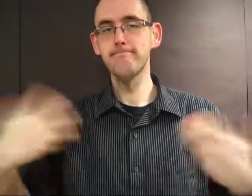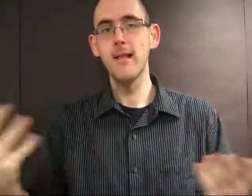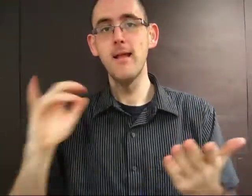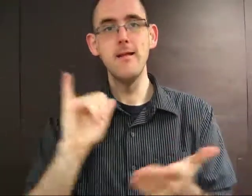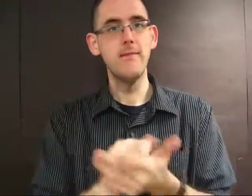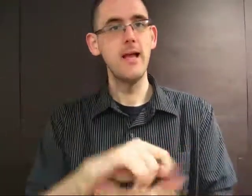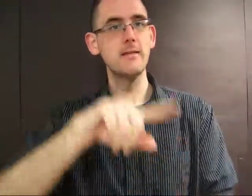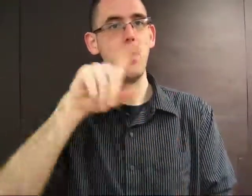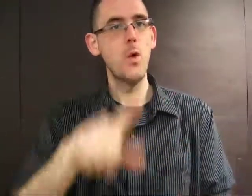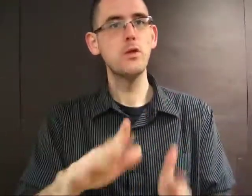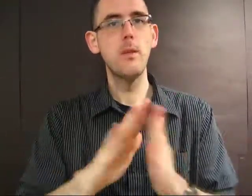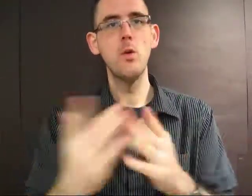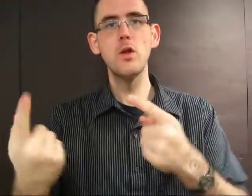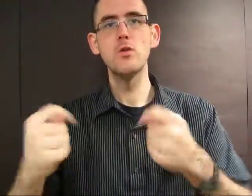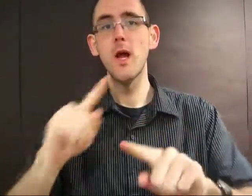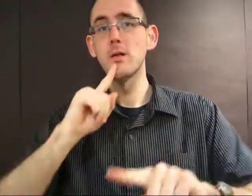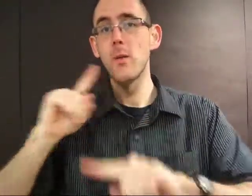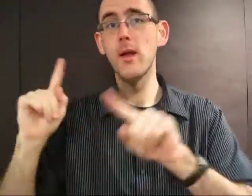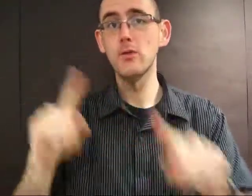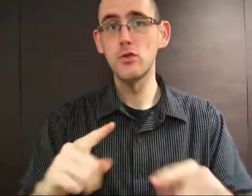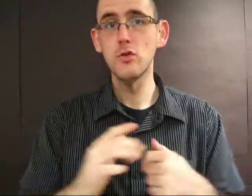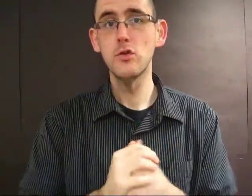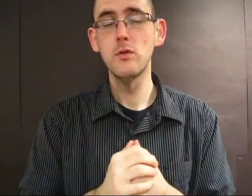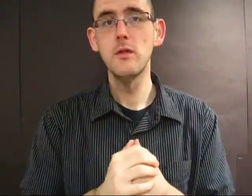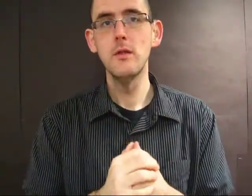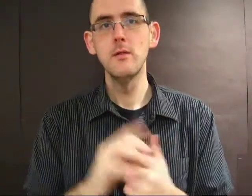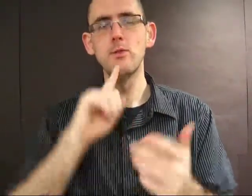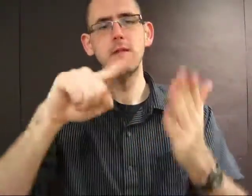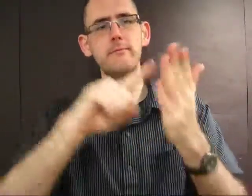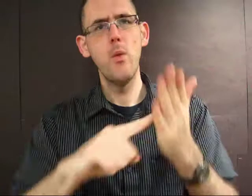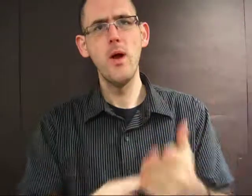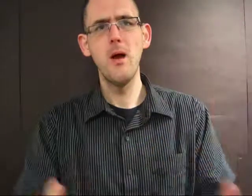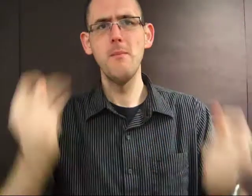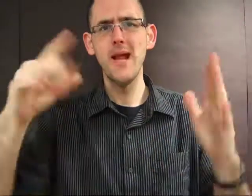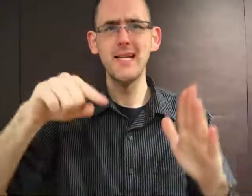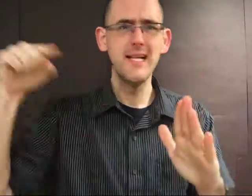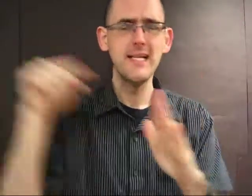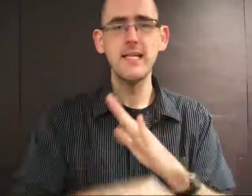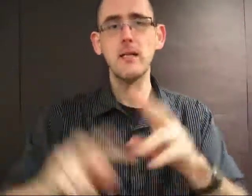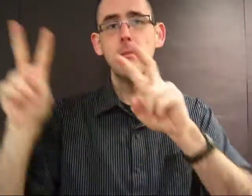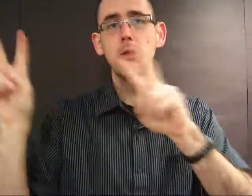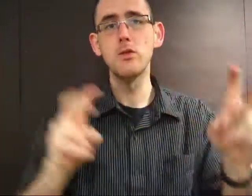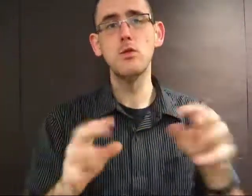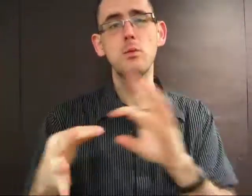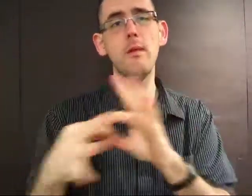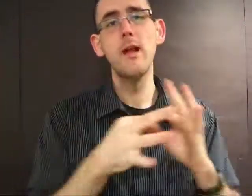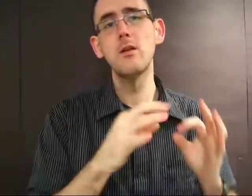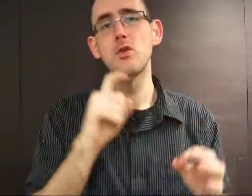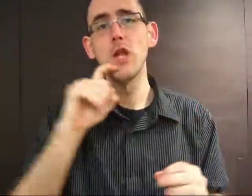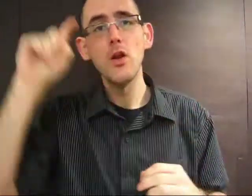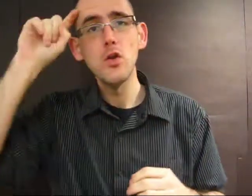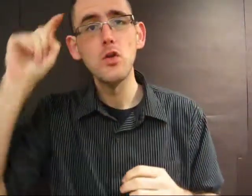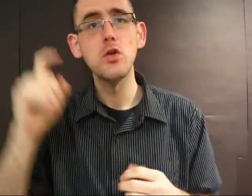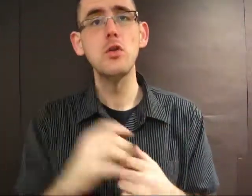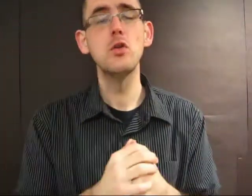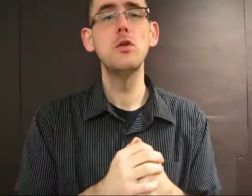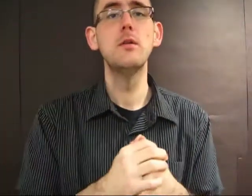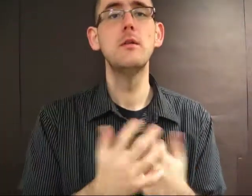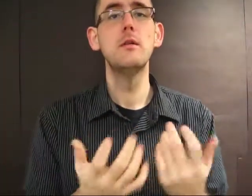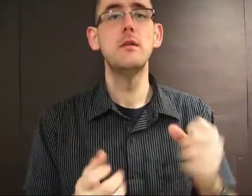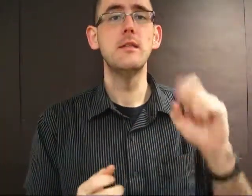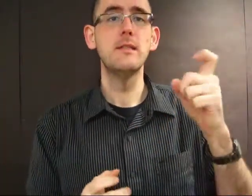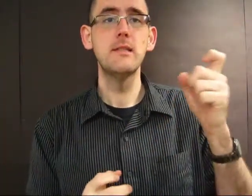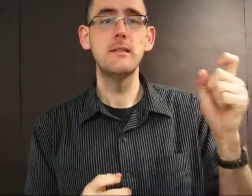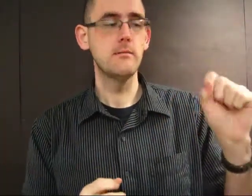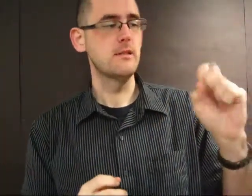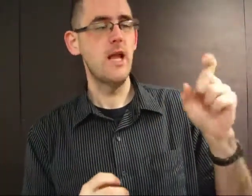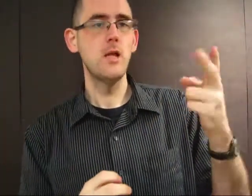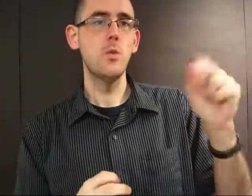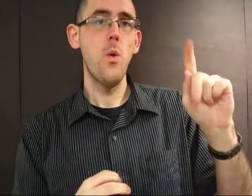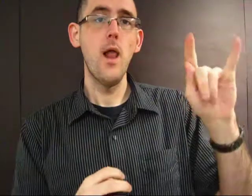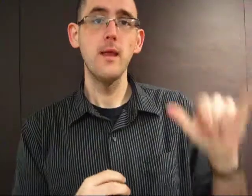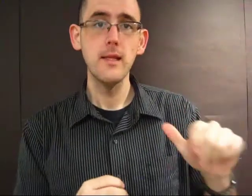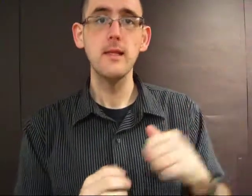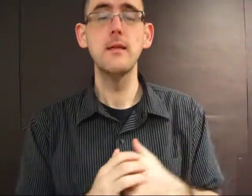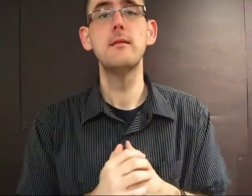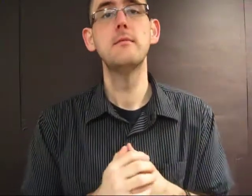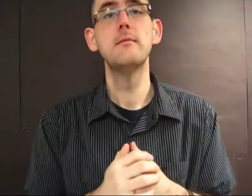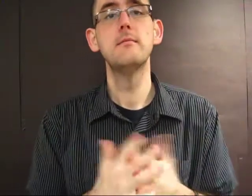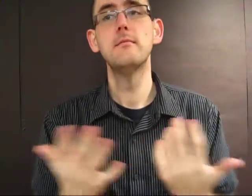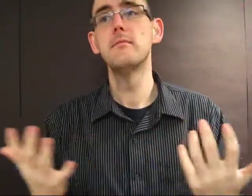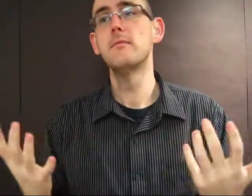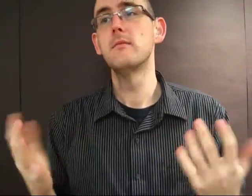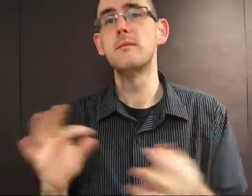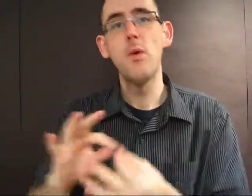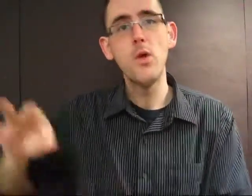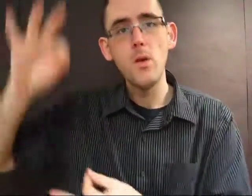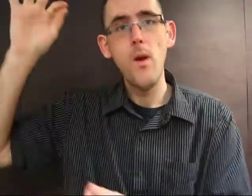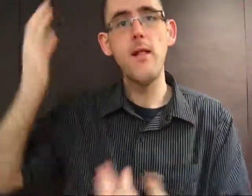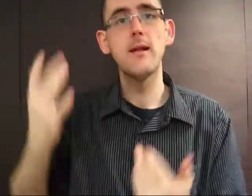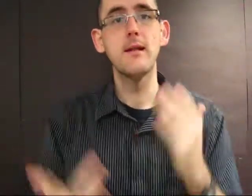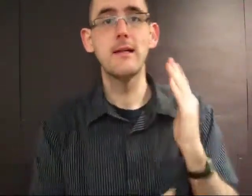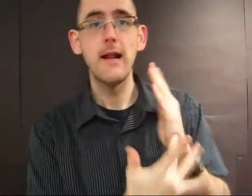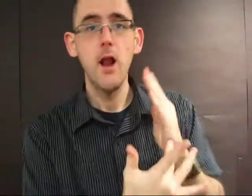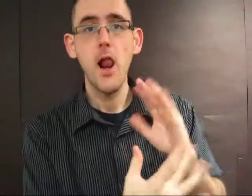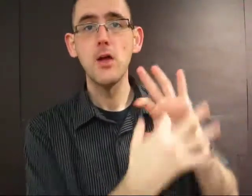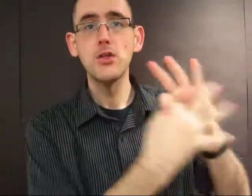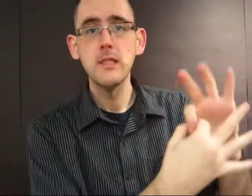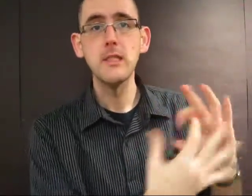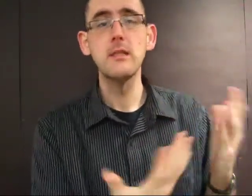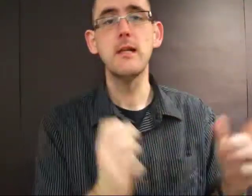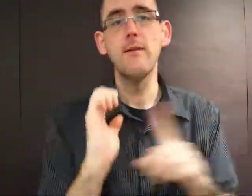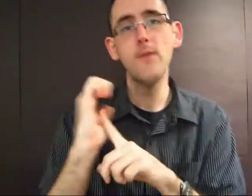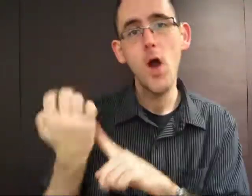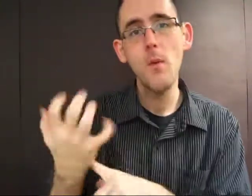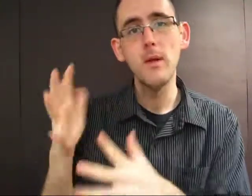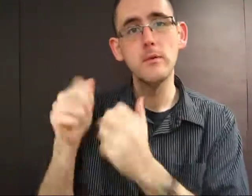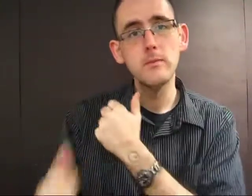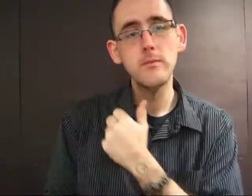That's a question the book strives to answer, exploring deep issues about gender, sexuality, spirituality, technology, environmentalism ...